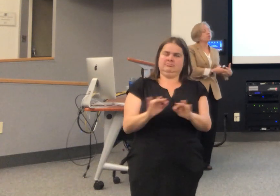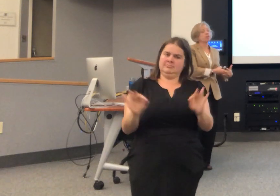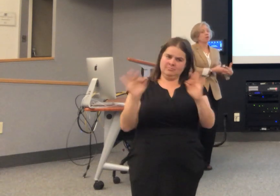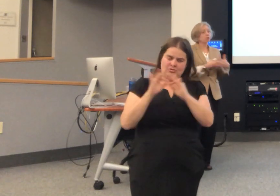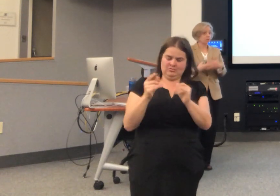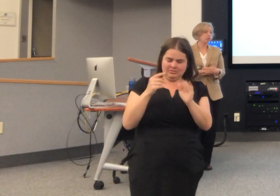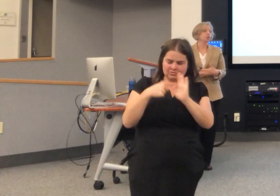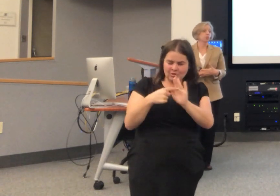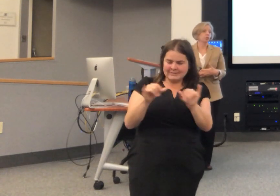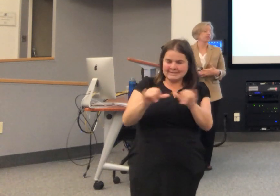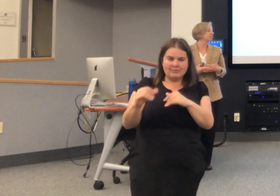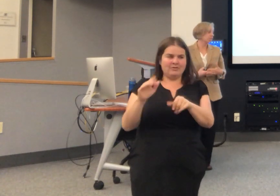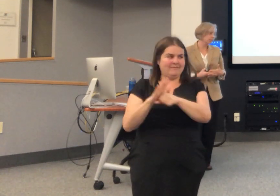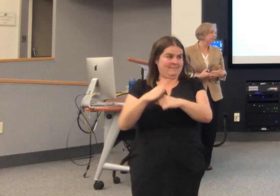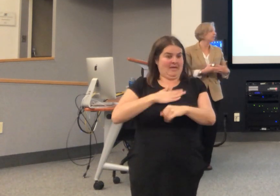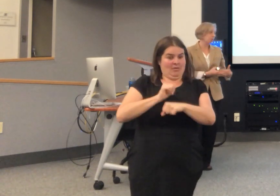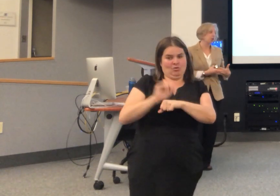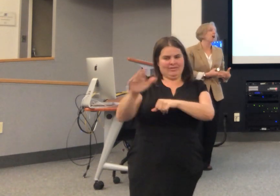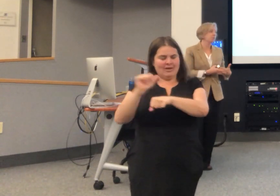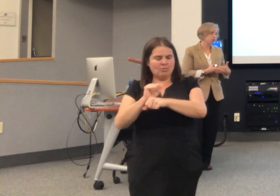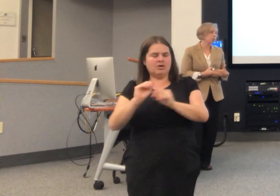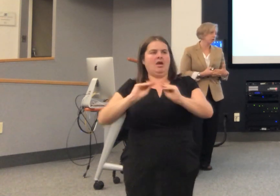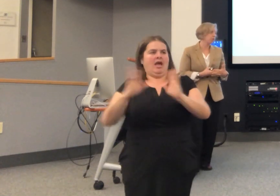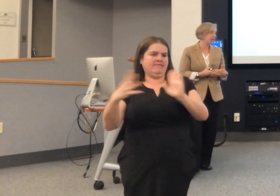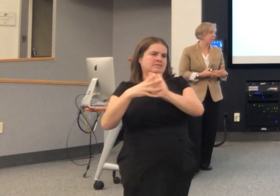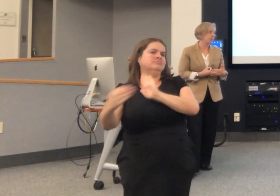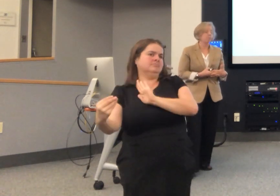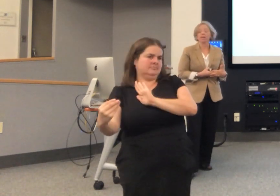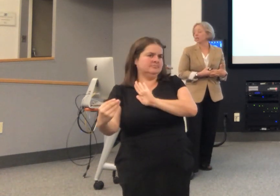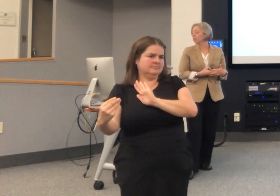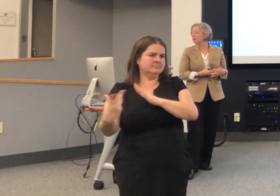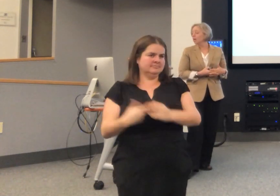between their work and your work that it's clear they would copy your work when they made it.